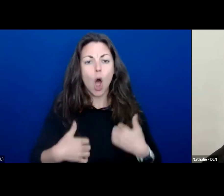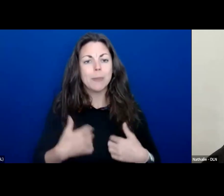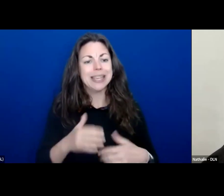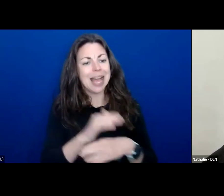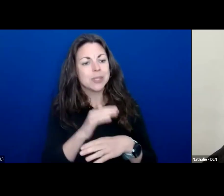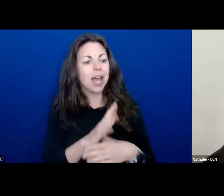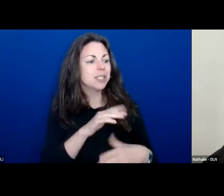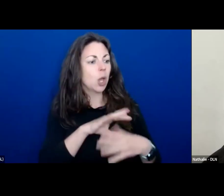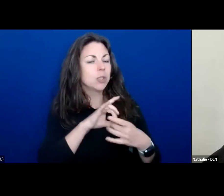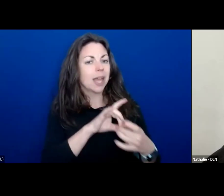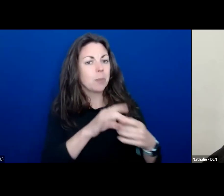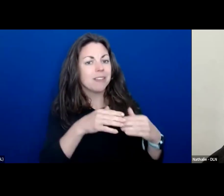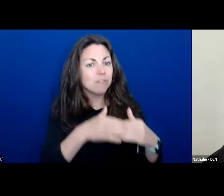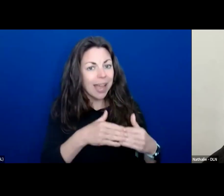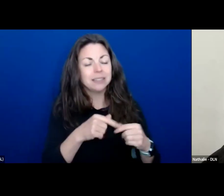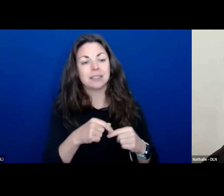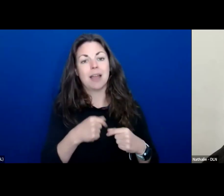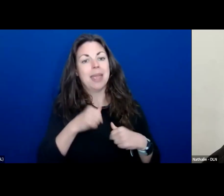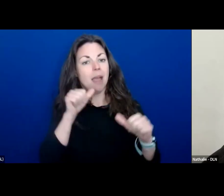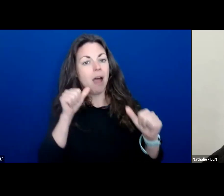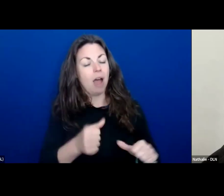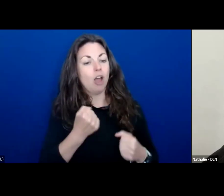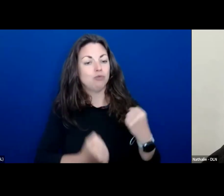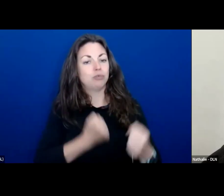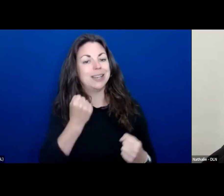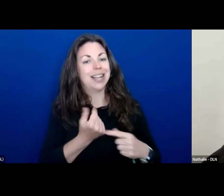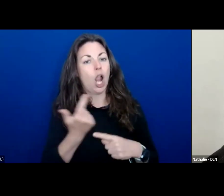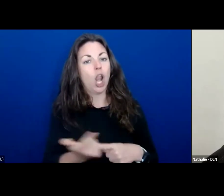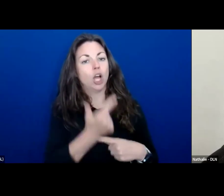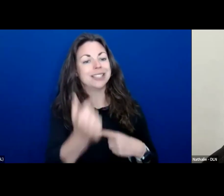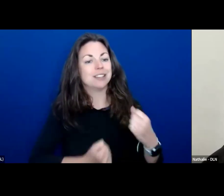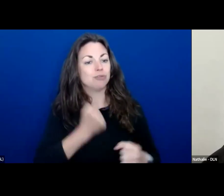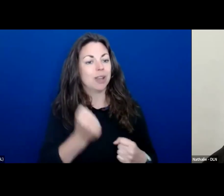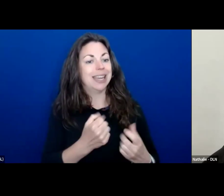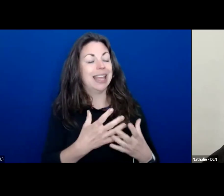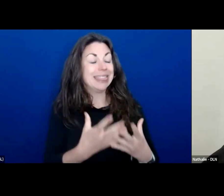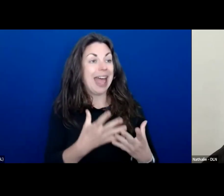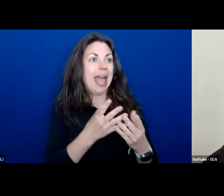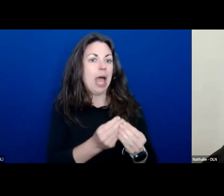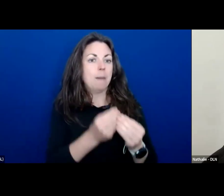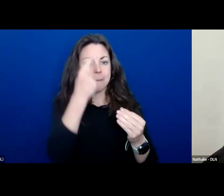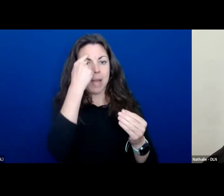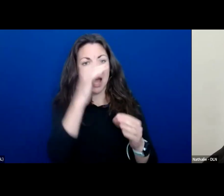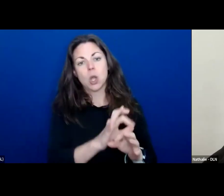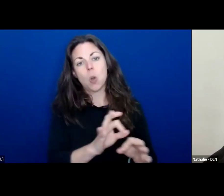I'm also a long-distance runner, and that's the one thing that makes my mind fully quiet. For those two hours that I'm